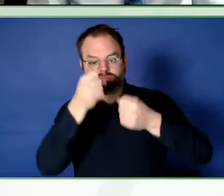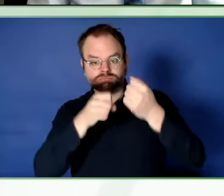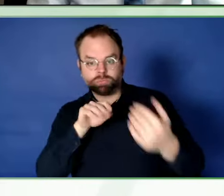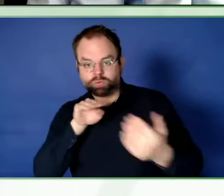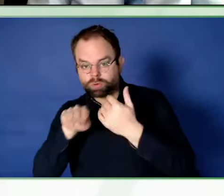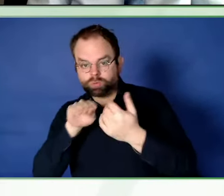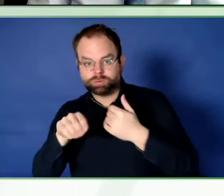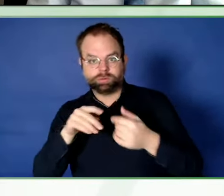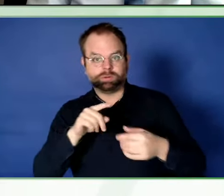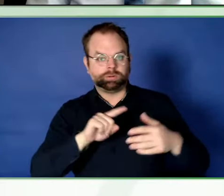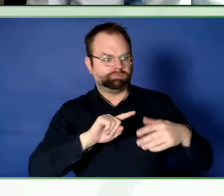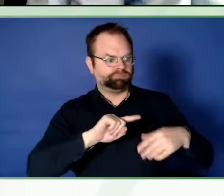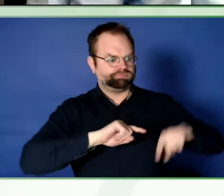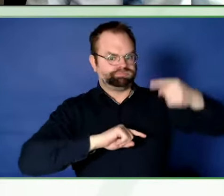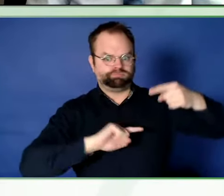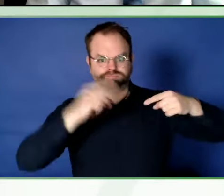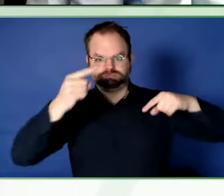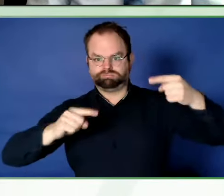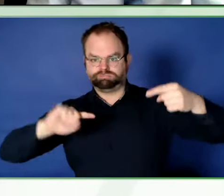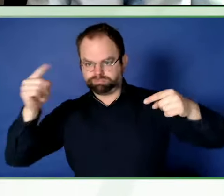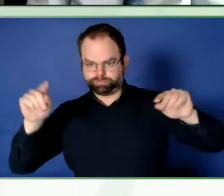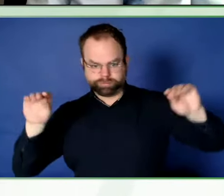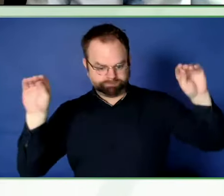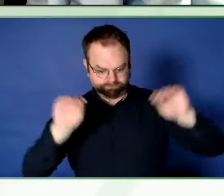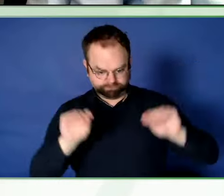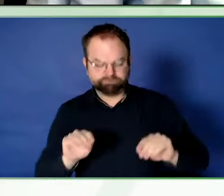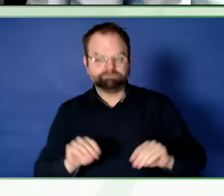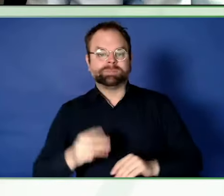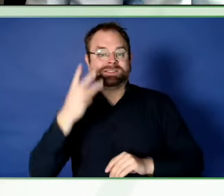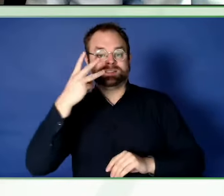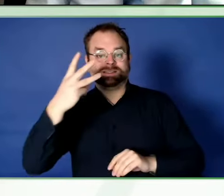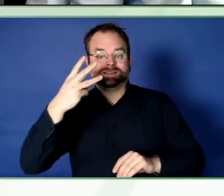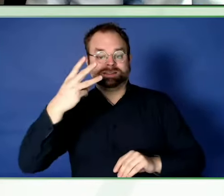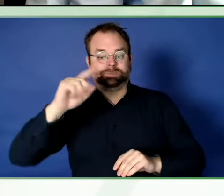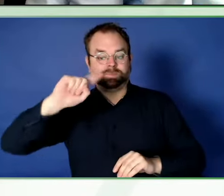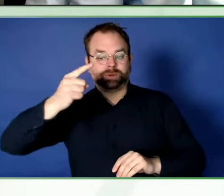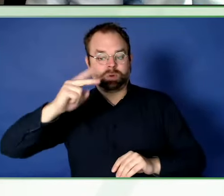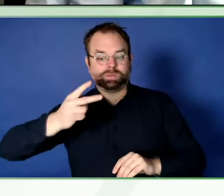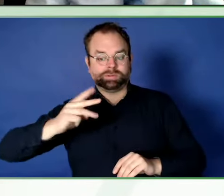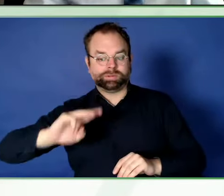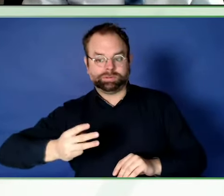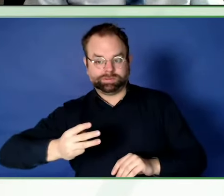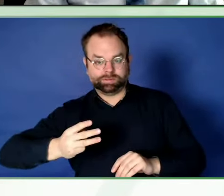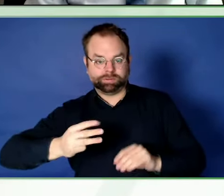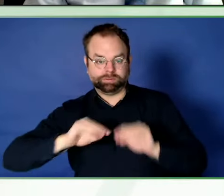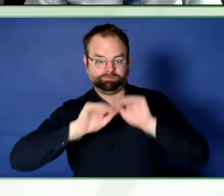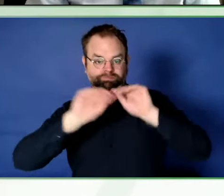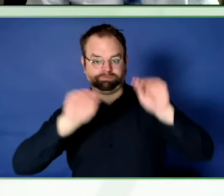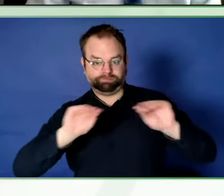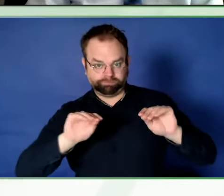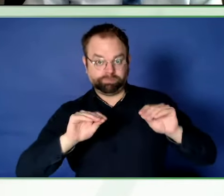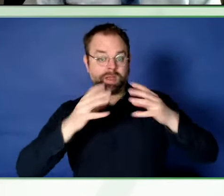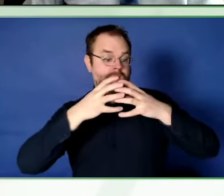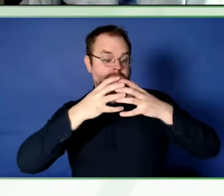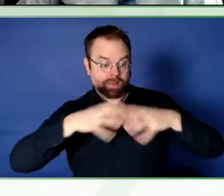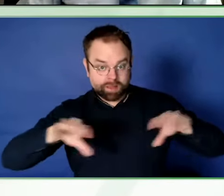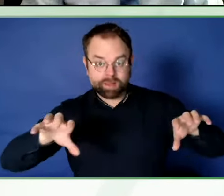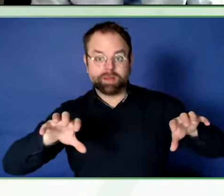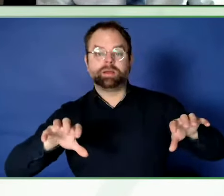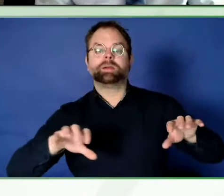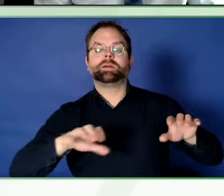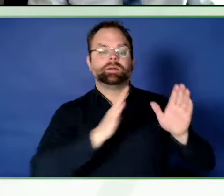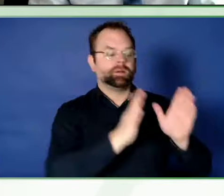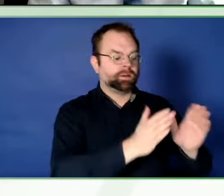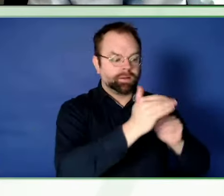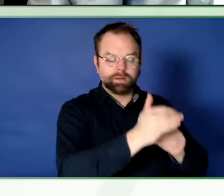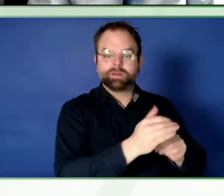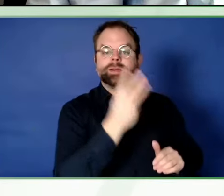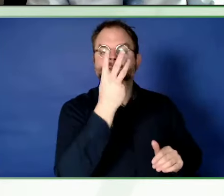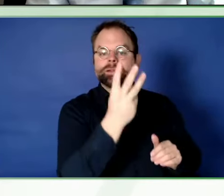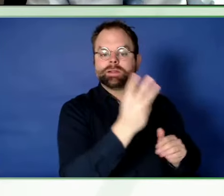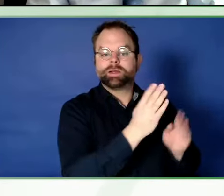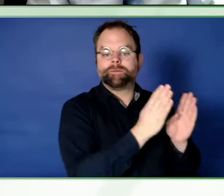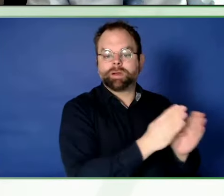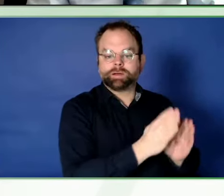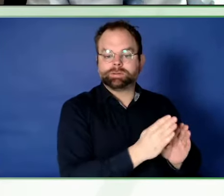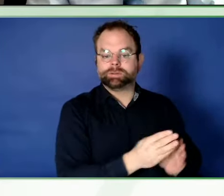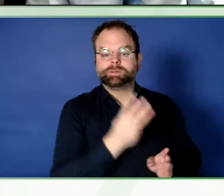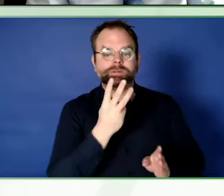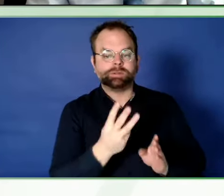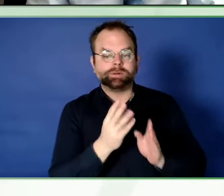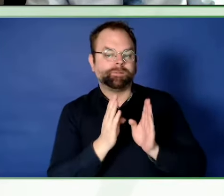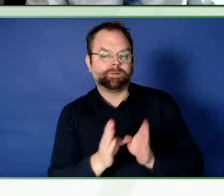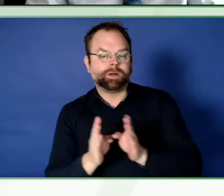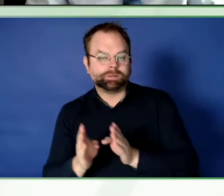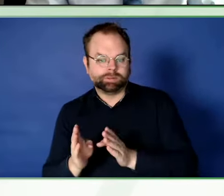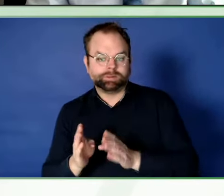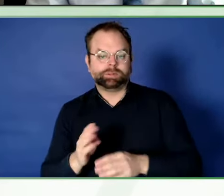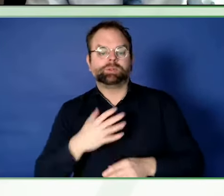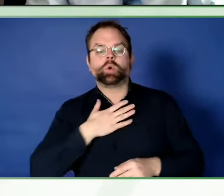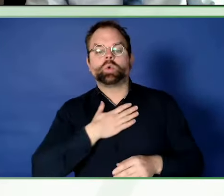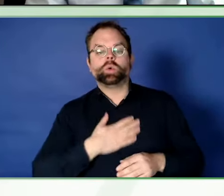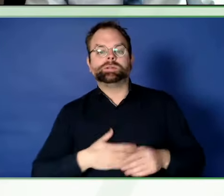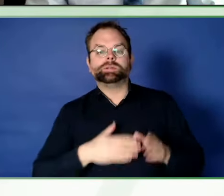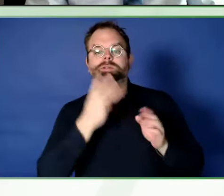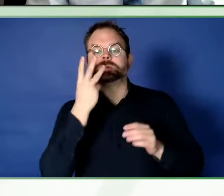This is the first platform with dedicated accessible routes, with an online survey application.